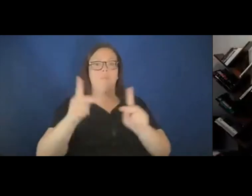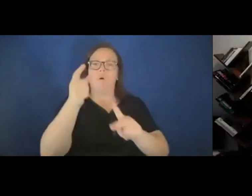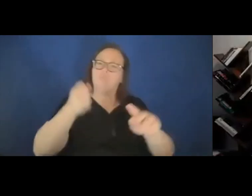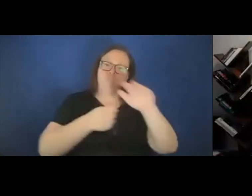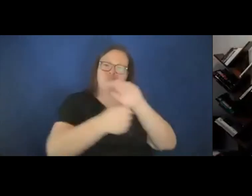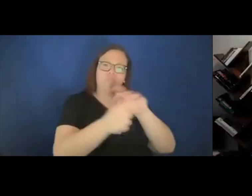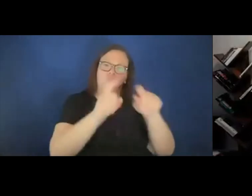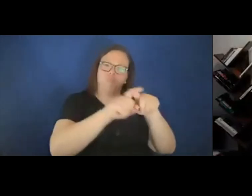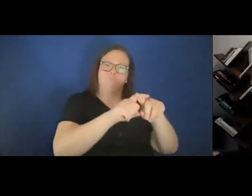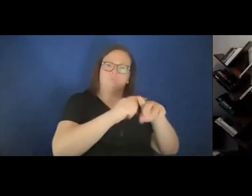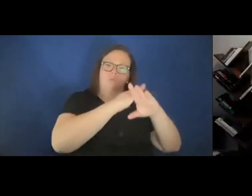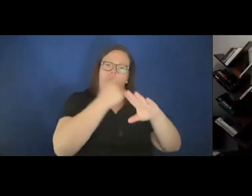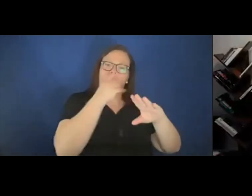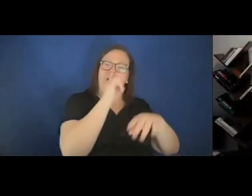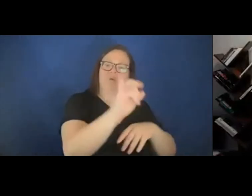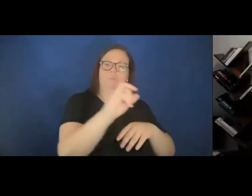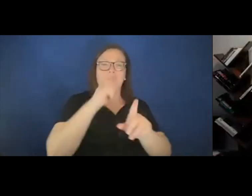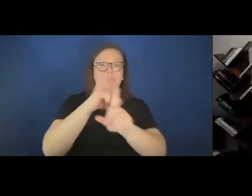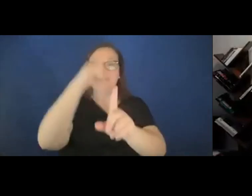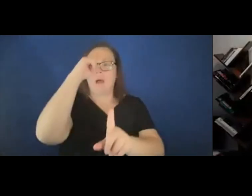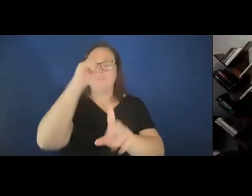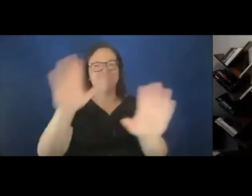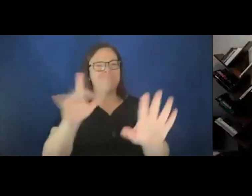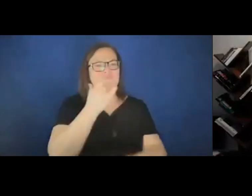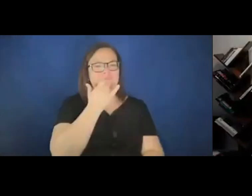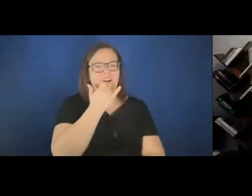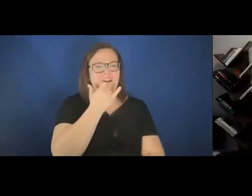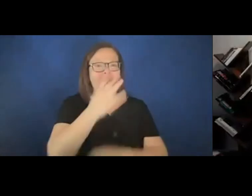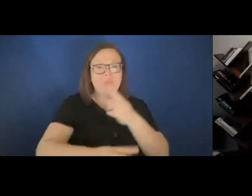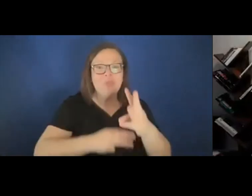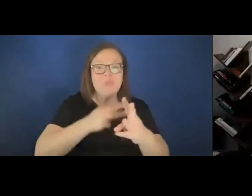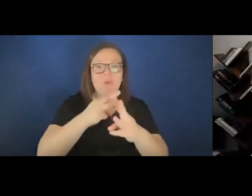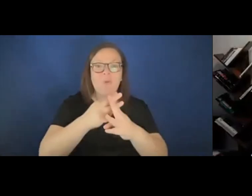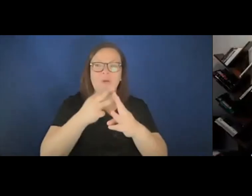or so the bullies thought, but they were wrong. The world is singing past their monotone.